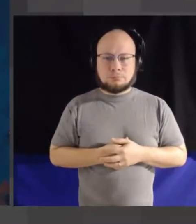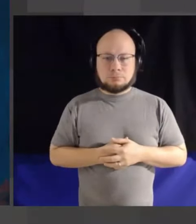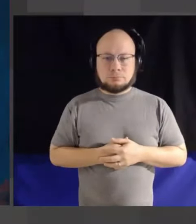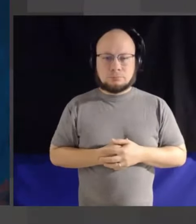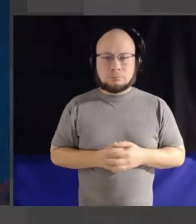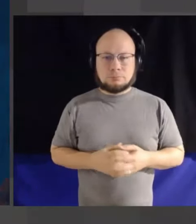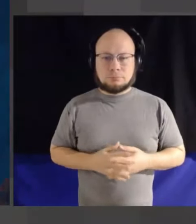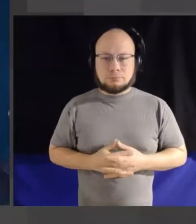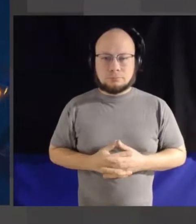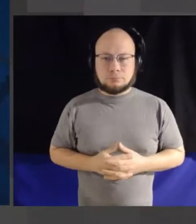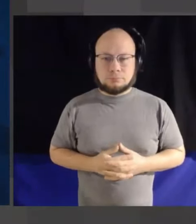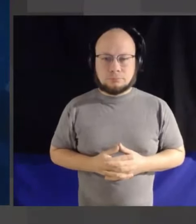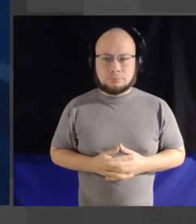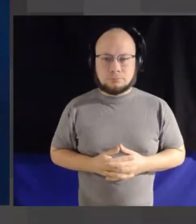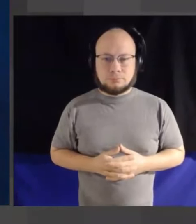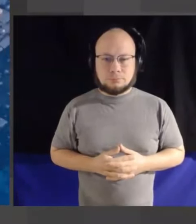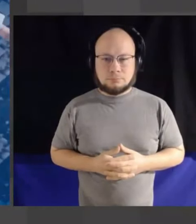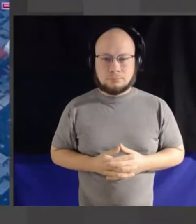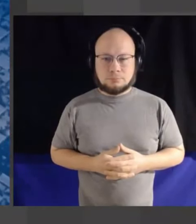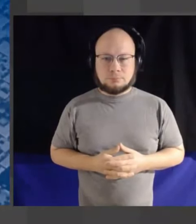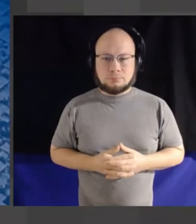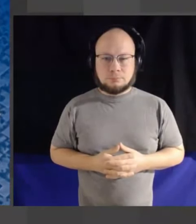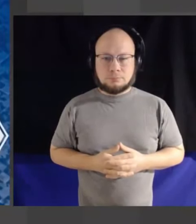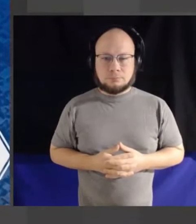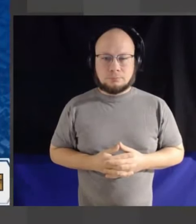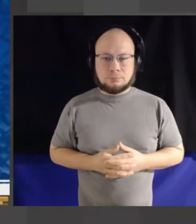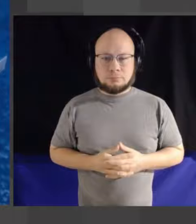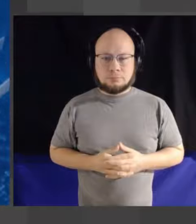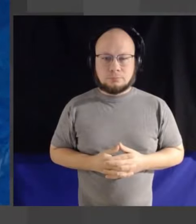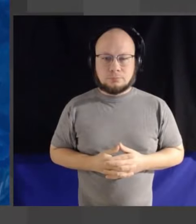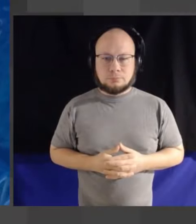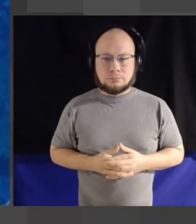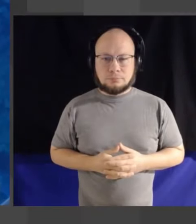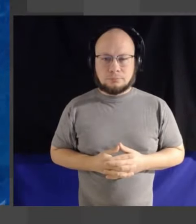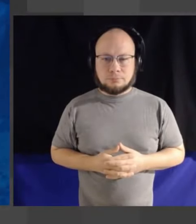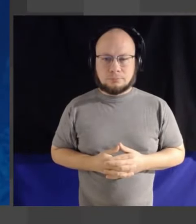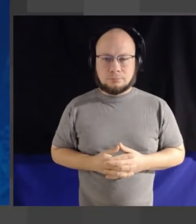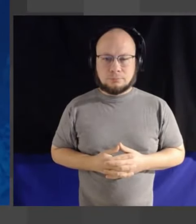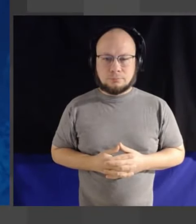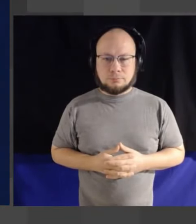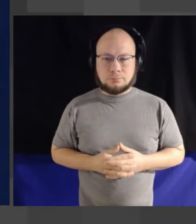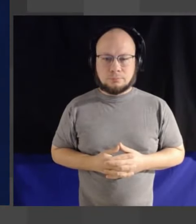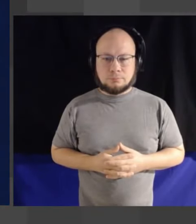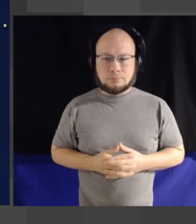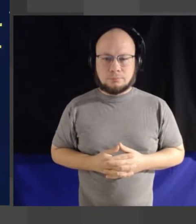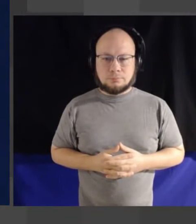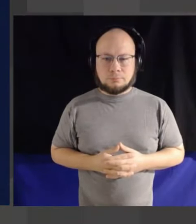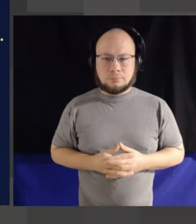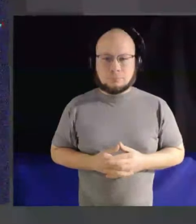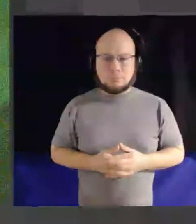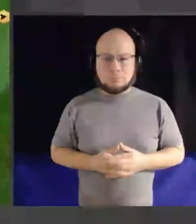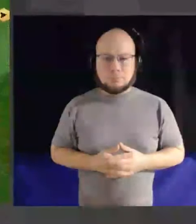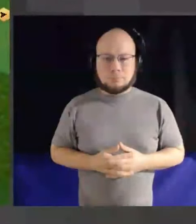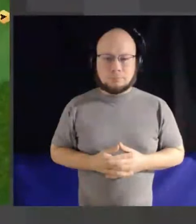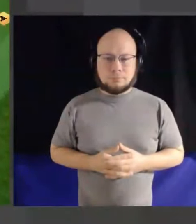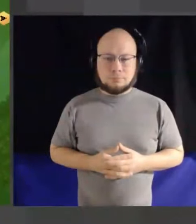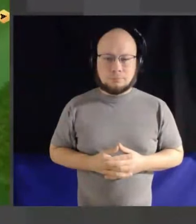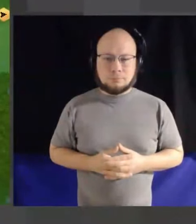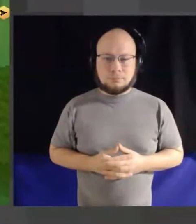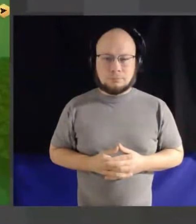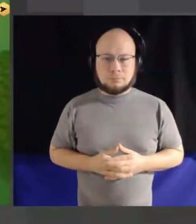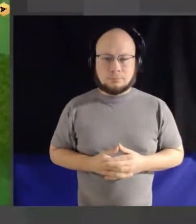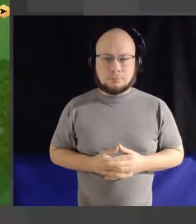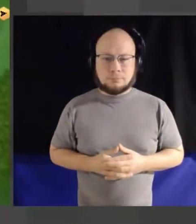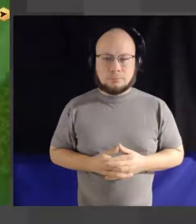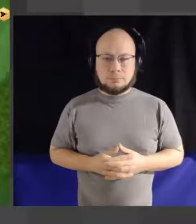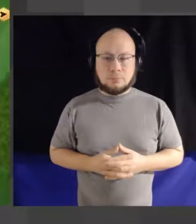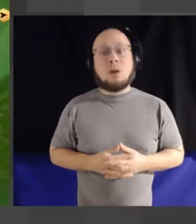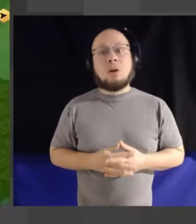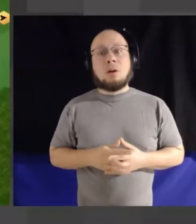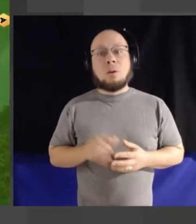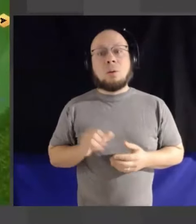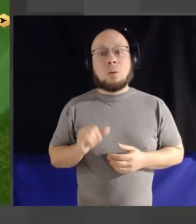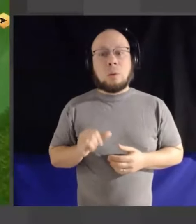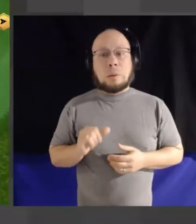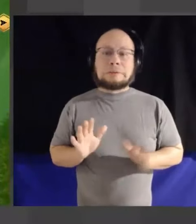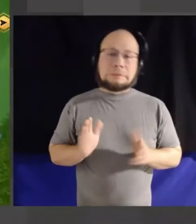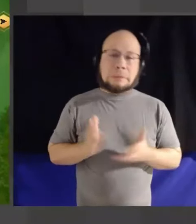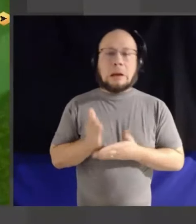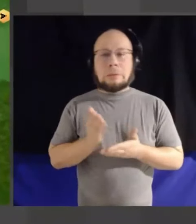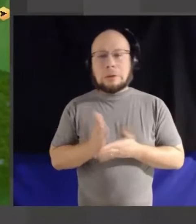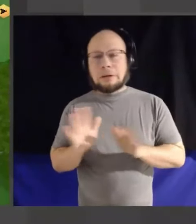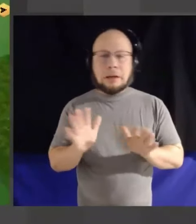COME TO THE GAME.